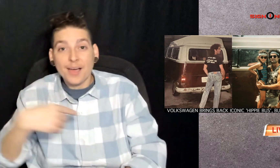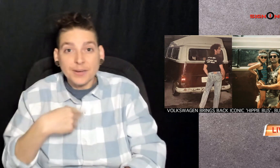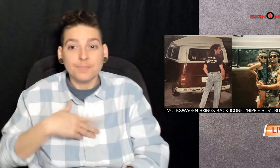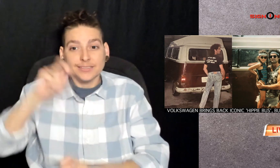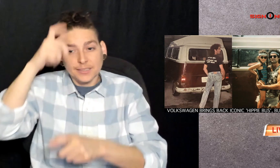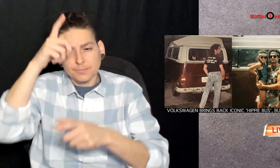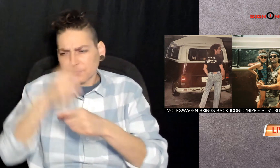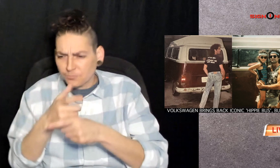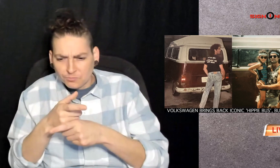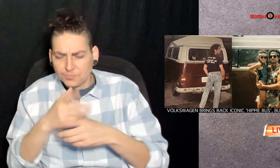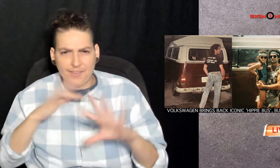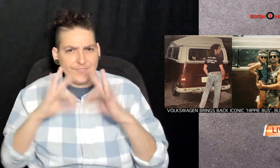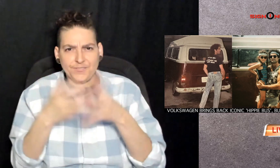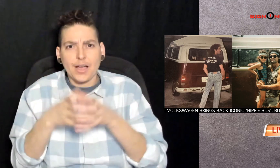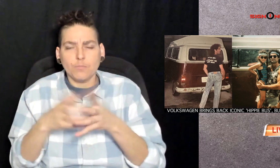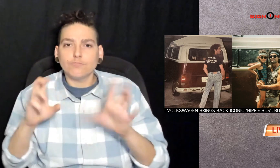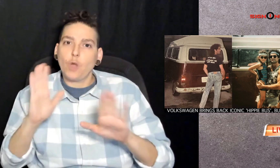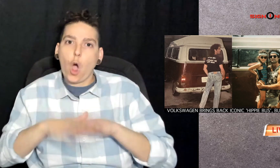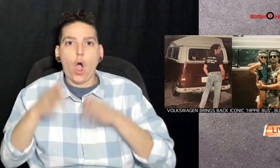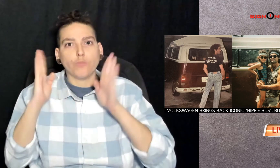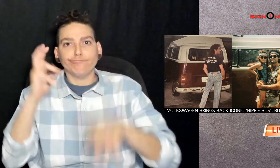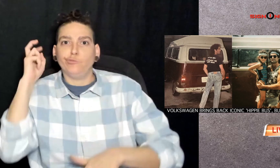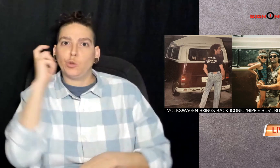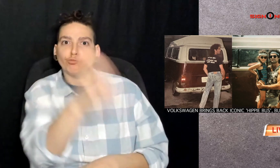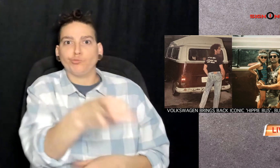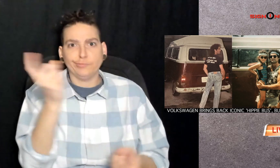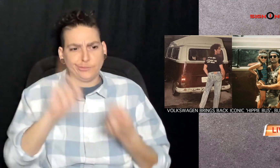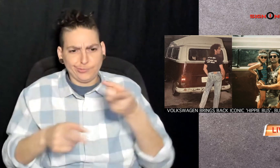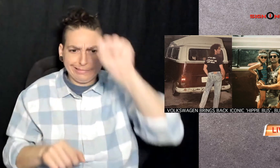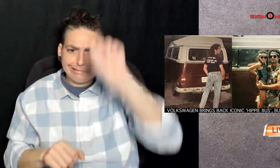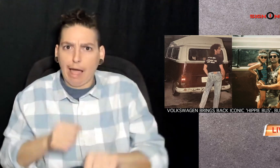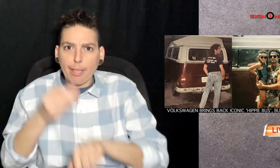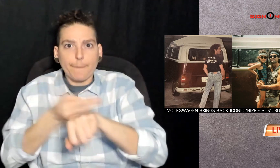dad and my whole family would get in it and just travel around we would go to South Miami